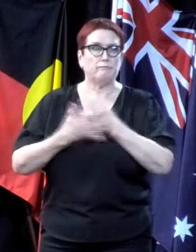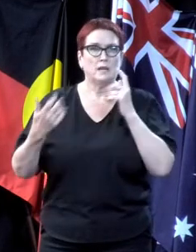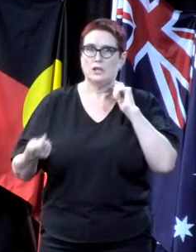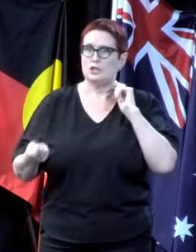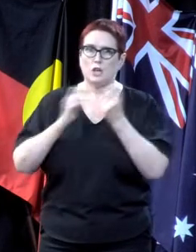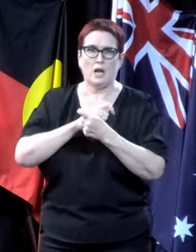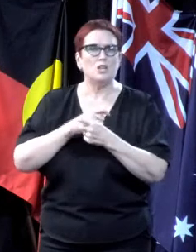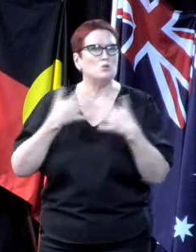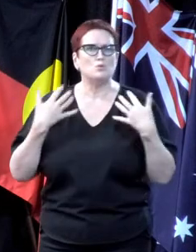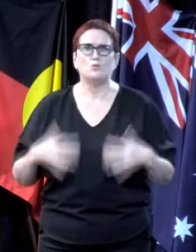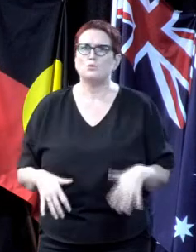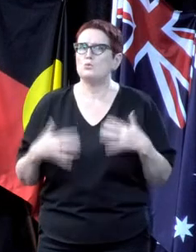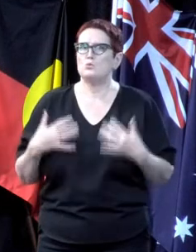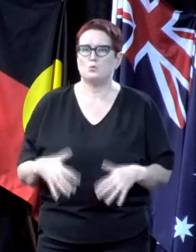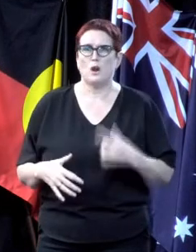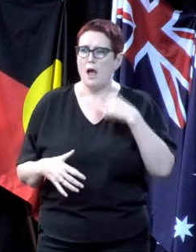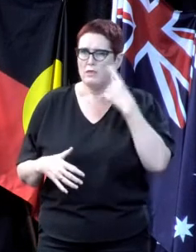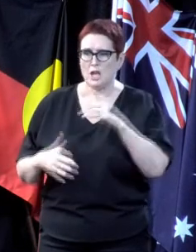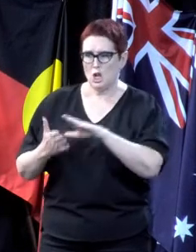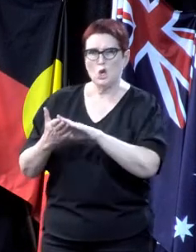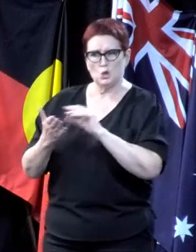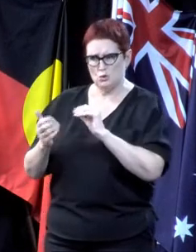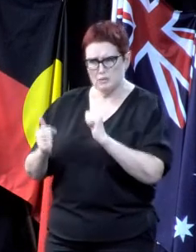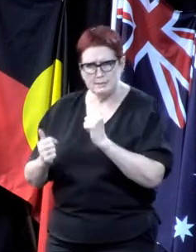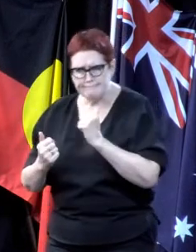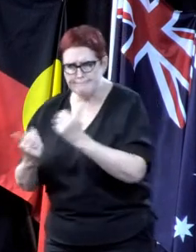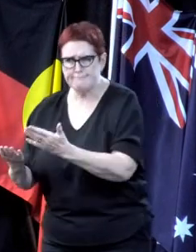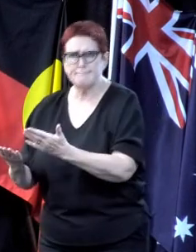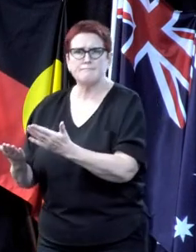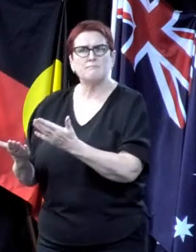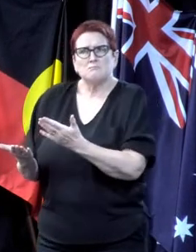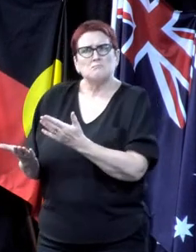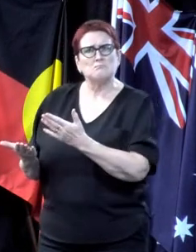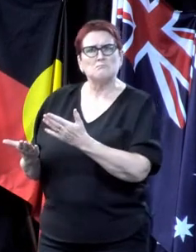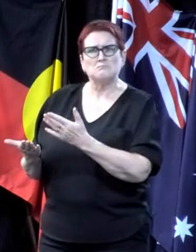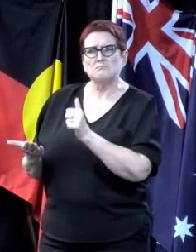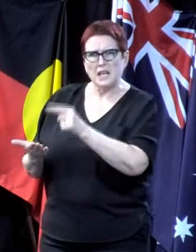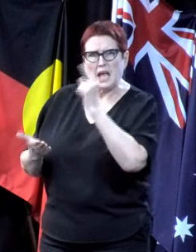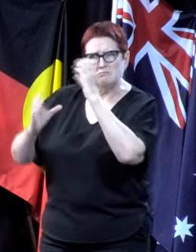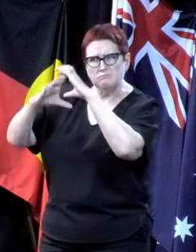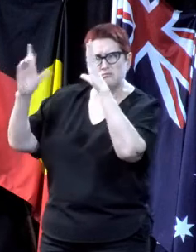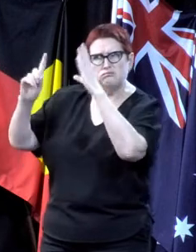given students reasonable aspirations and high aspirations to reach, and – and